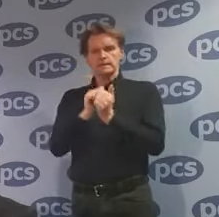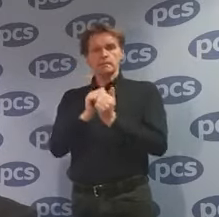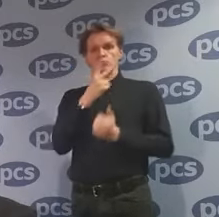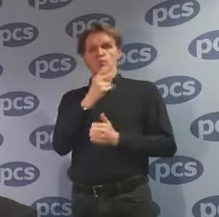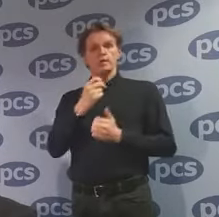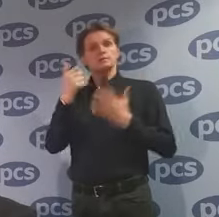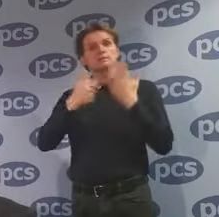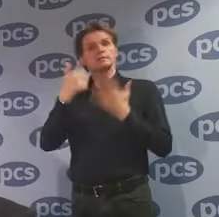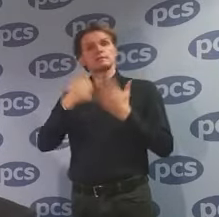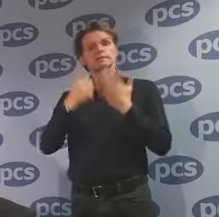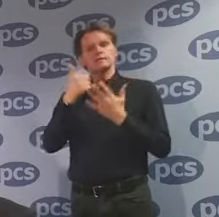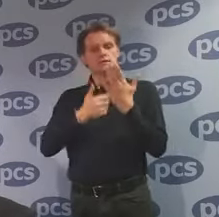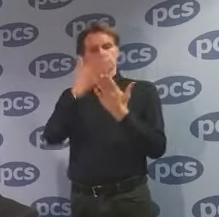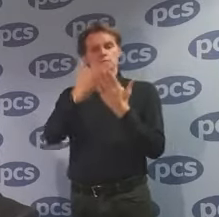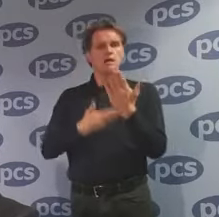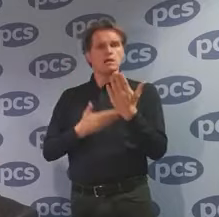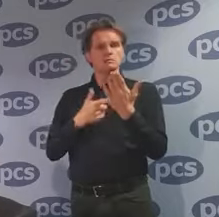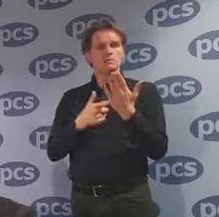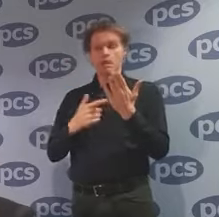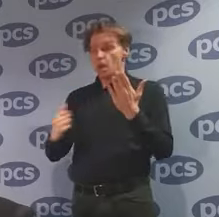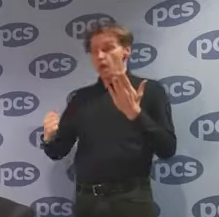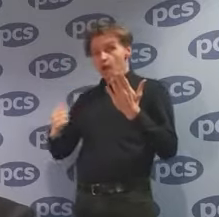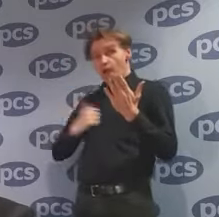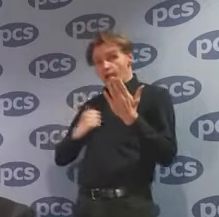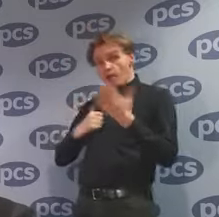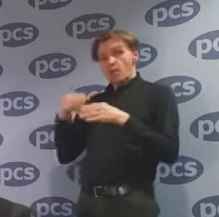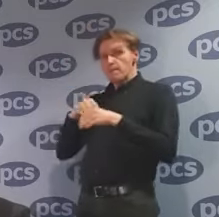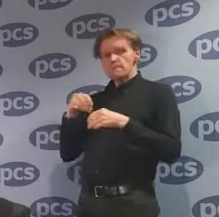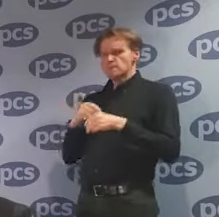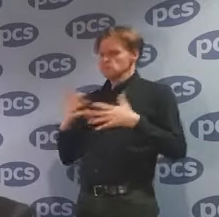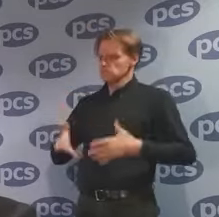of course that our members rejected by over 90% in a ballot - meant it was